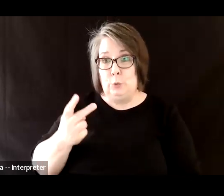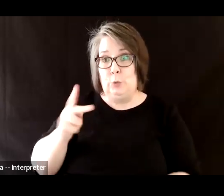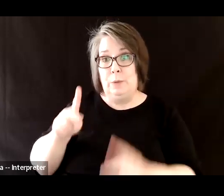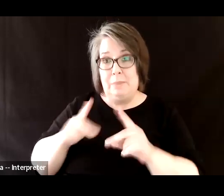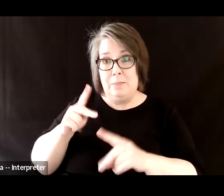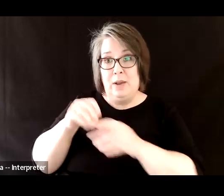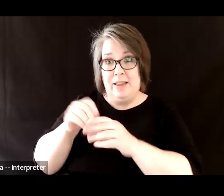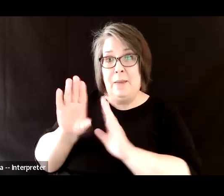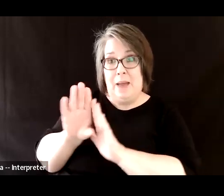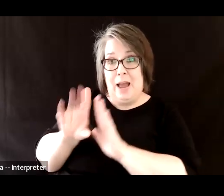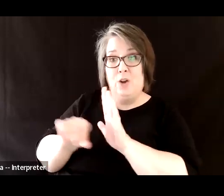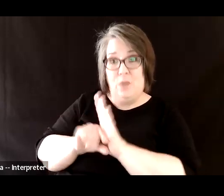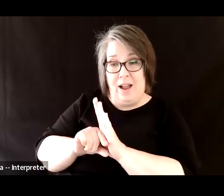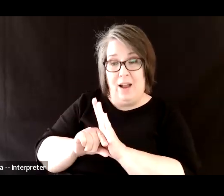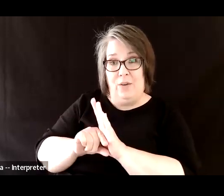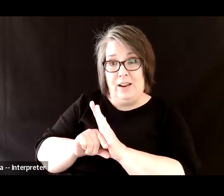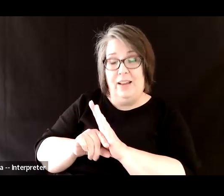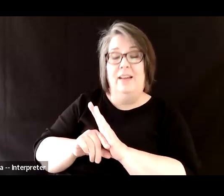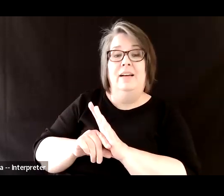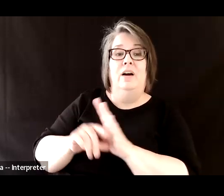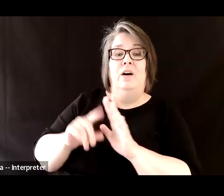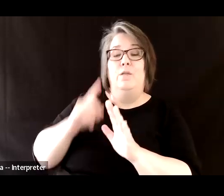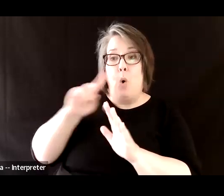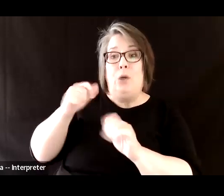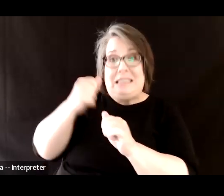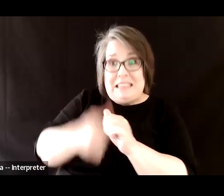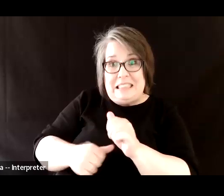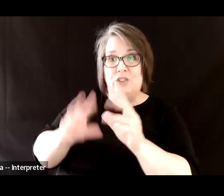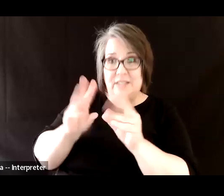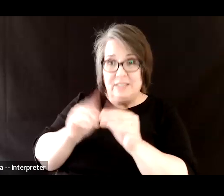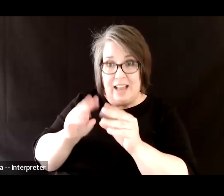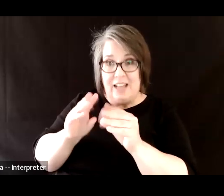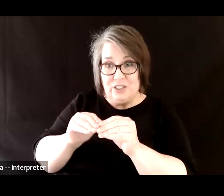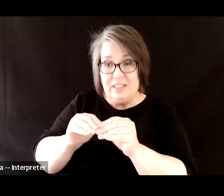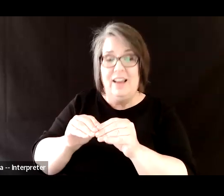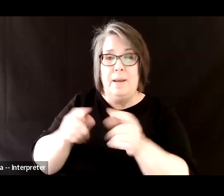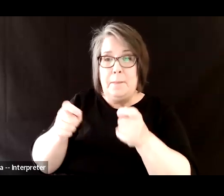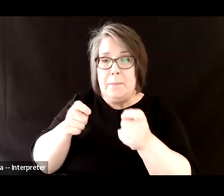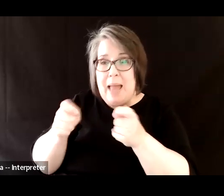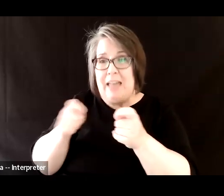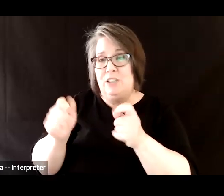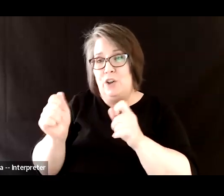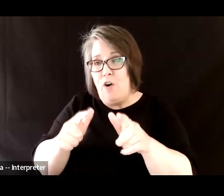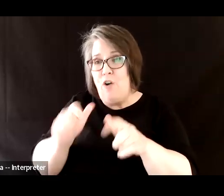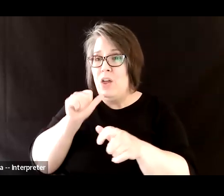background in addition to the presenter for each session helping to manage all of these non-presenter interactions that